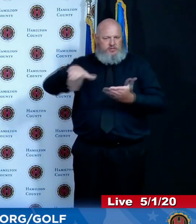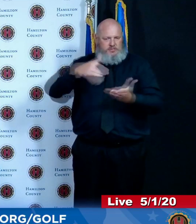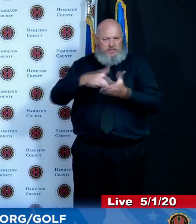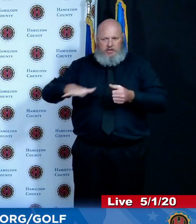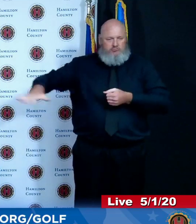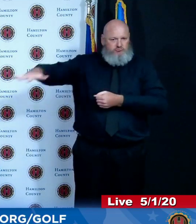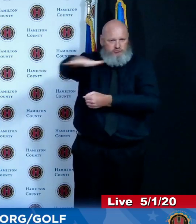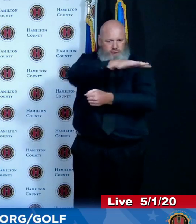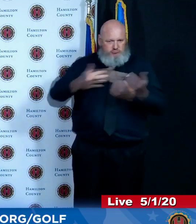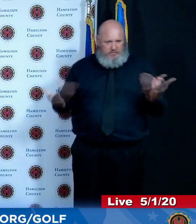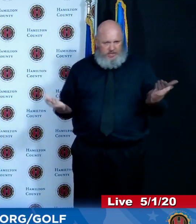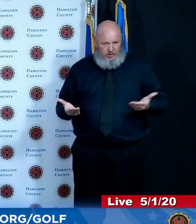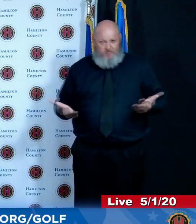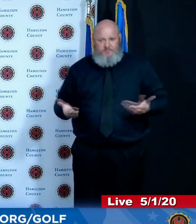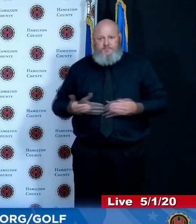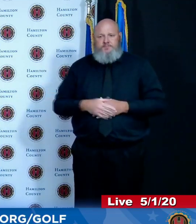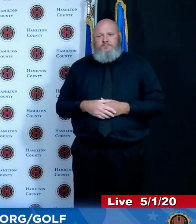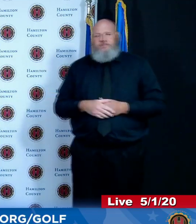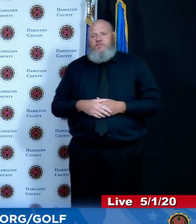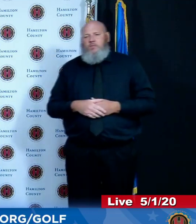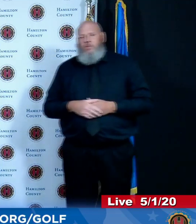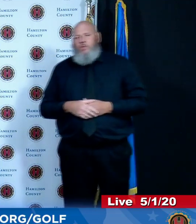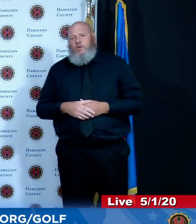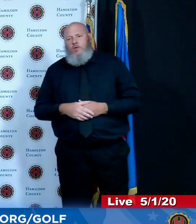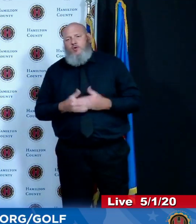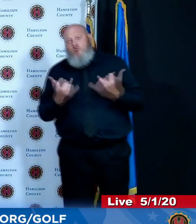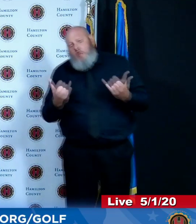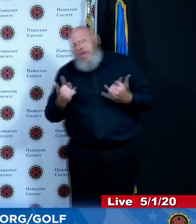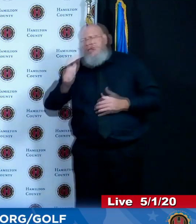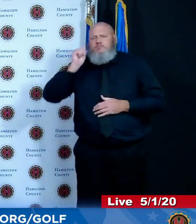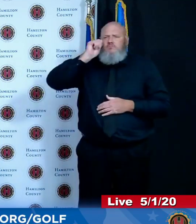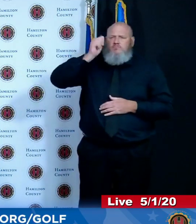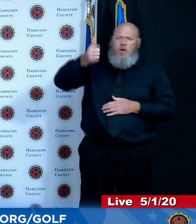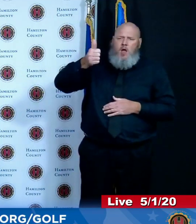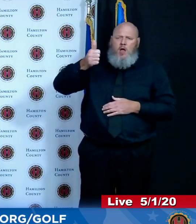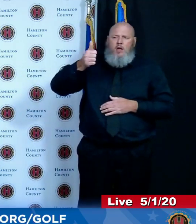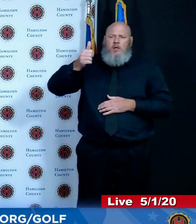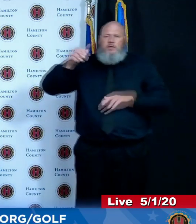a soft opening so there are some restrictions so for those of you to be